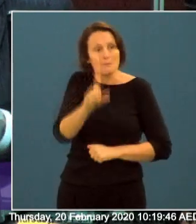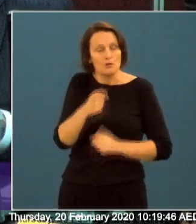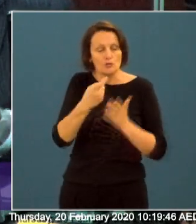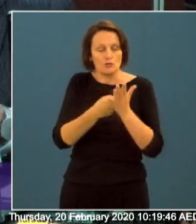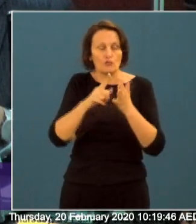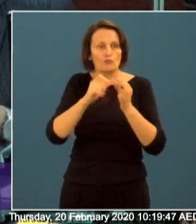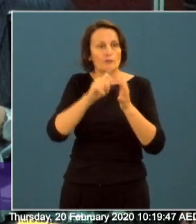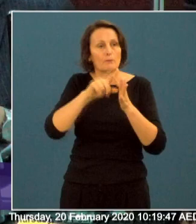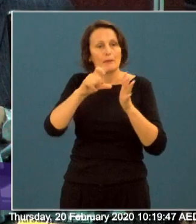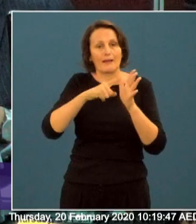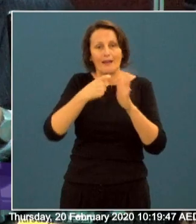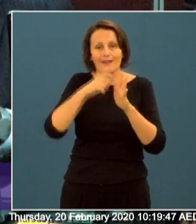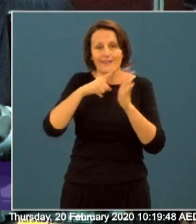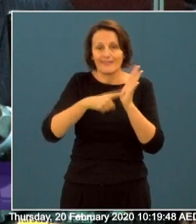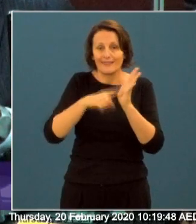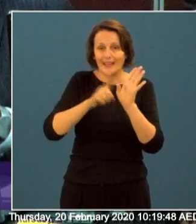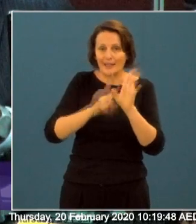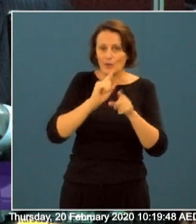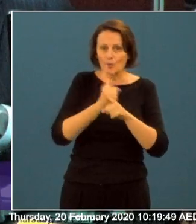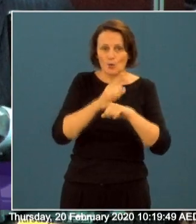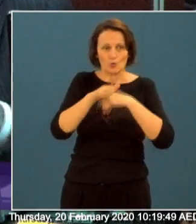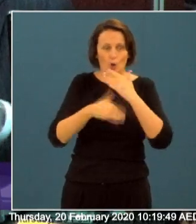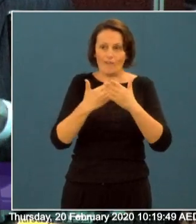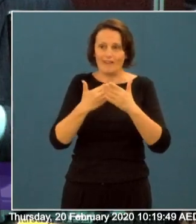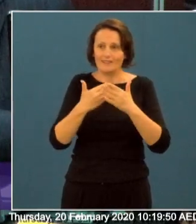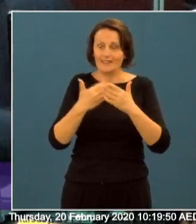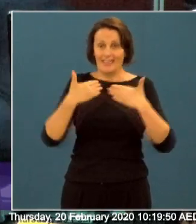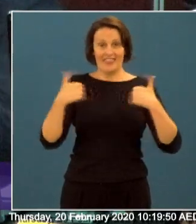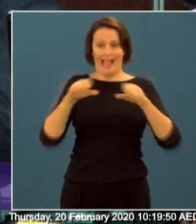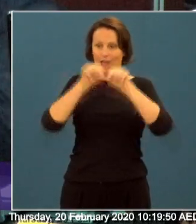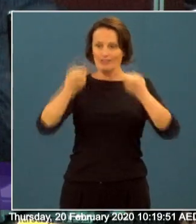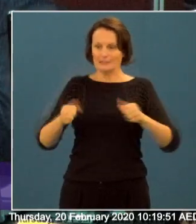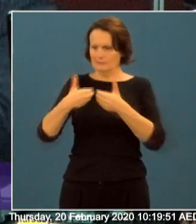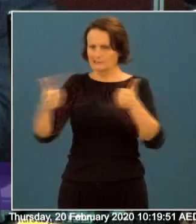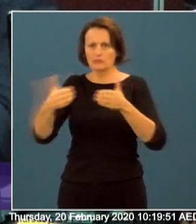a lack of coordination in the care provided to her son, with her having